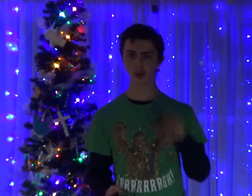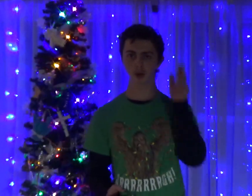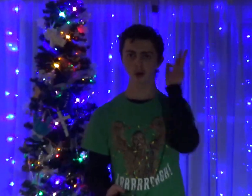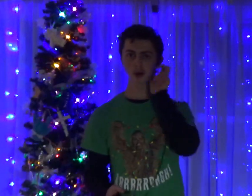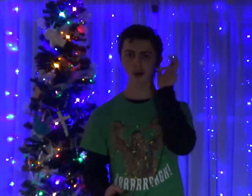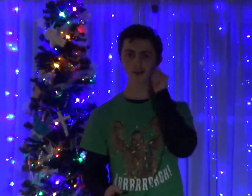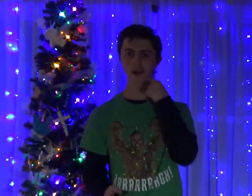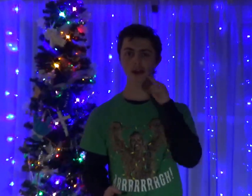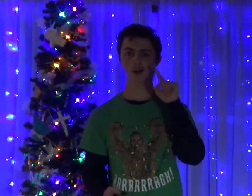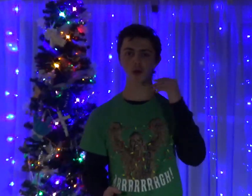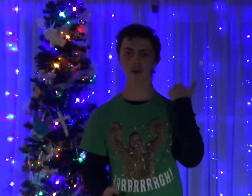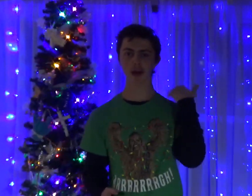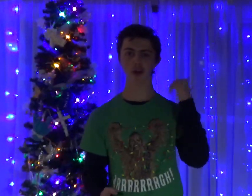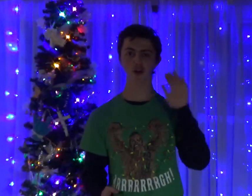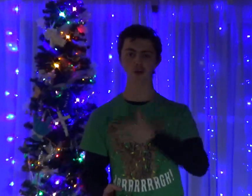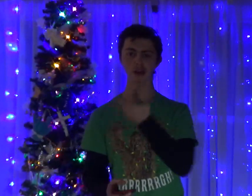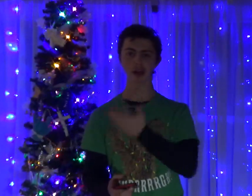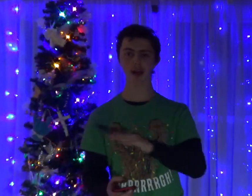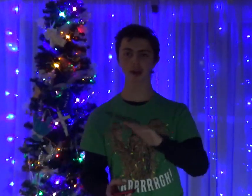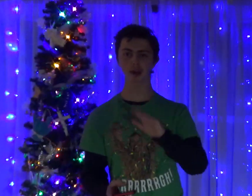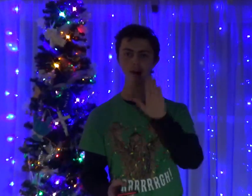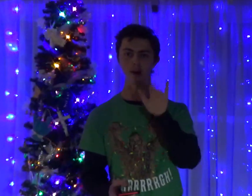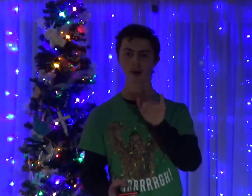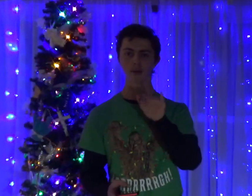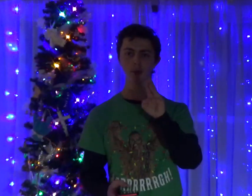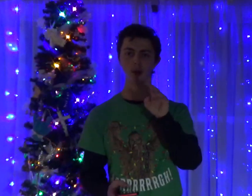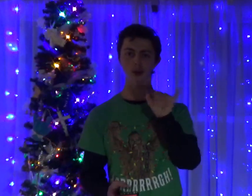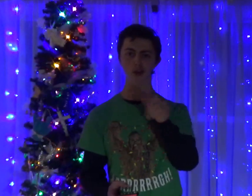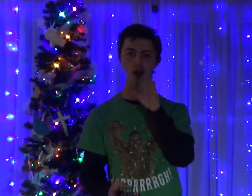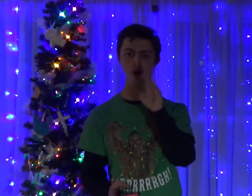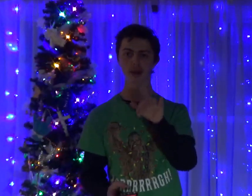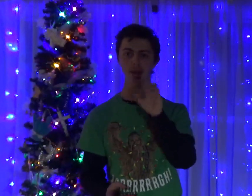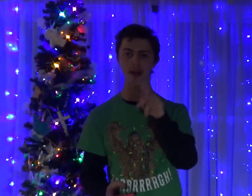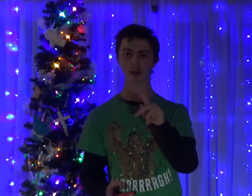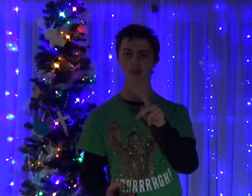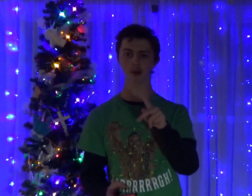"Hark! The Herald Angels Sing" by Jeremy Camp